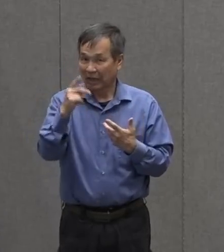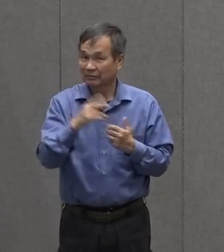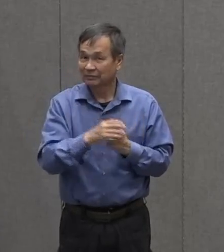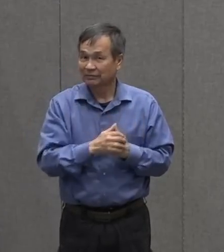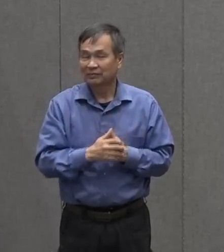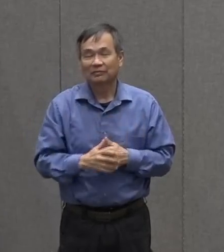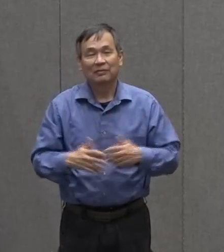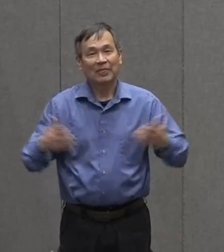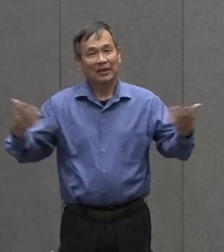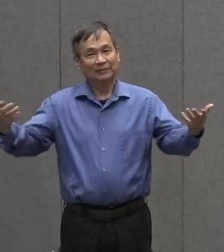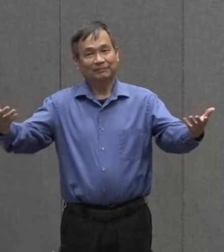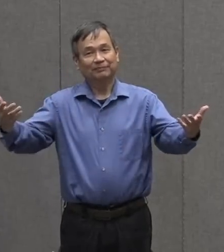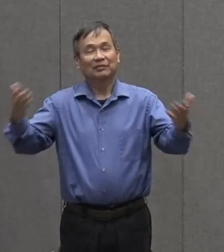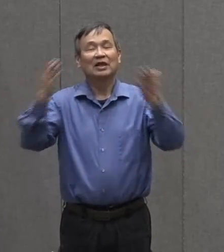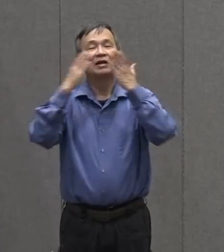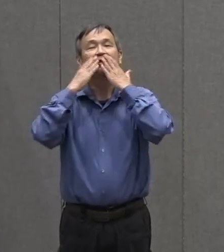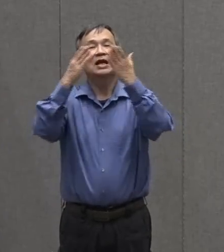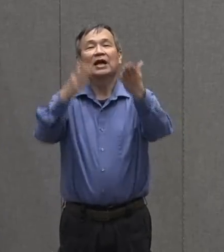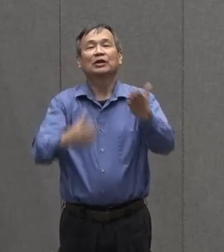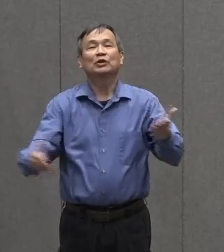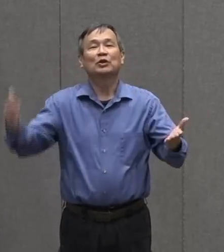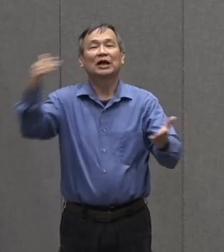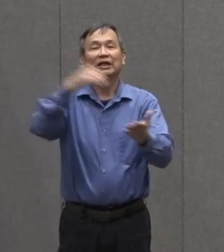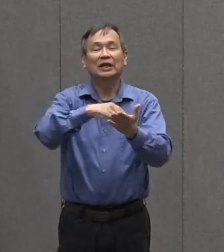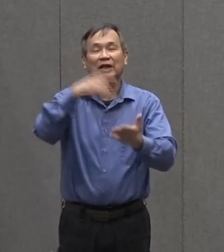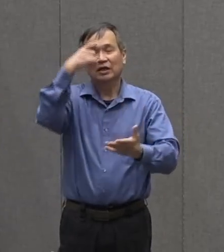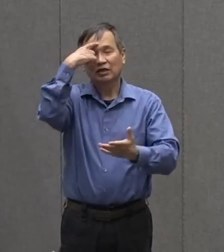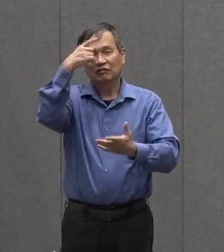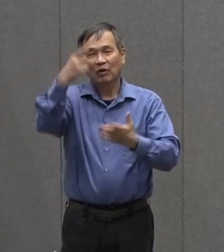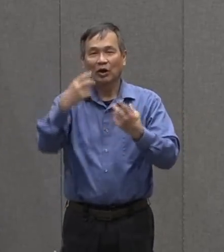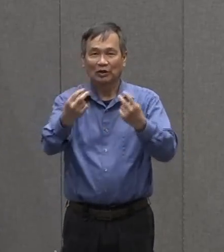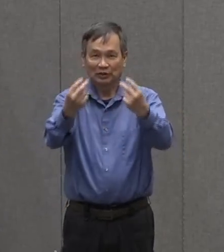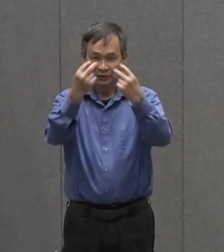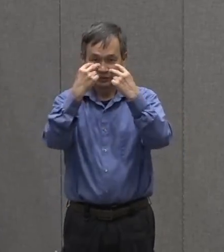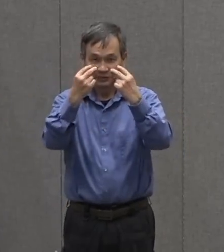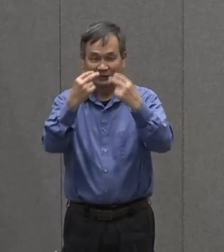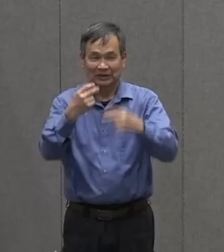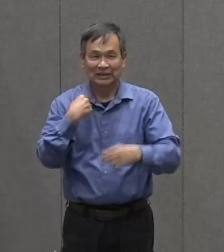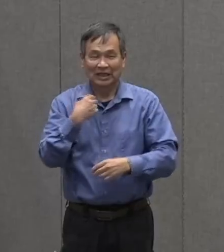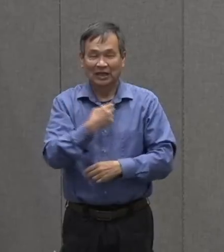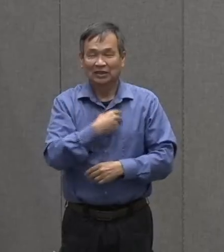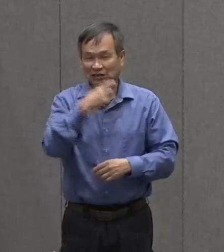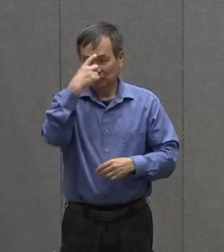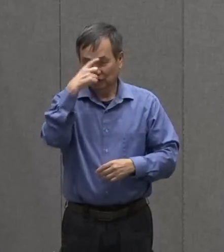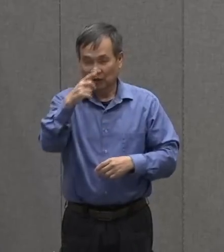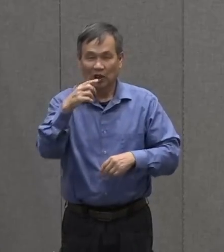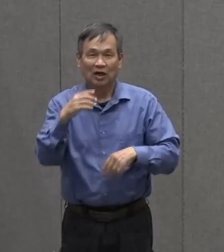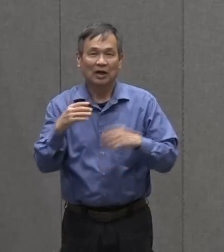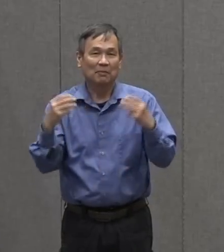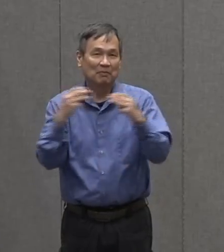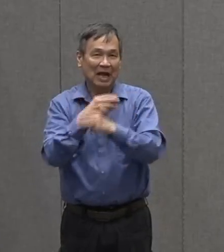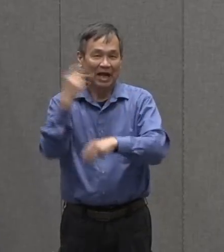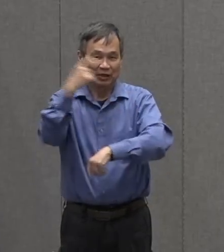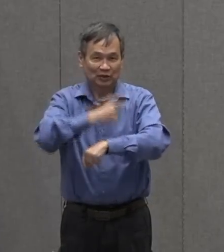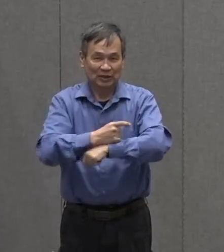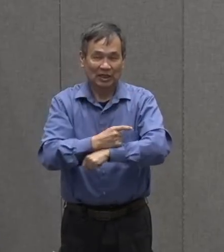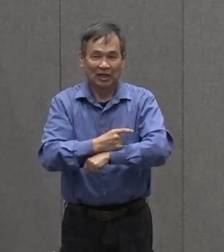so I wanted to thank you again for joining Mrs. Sears and I for math today with four fifth math